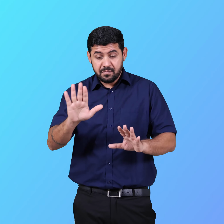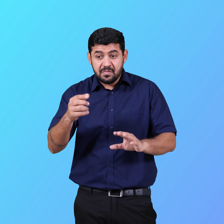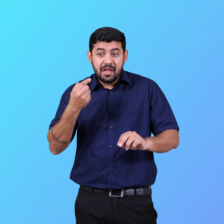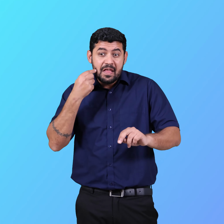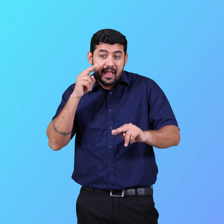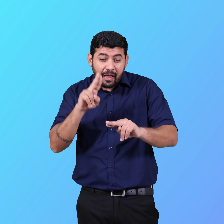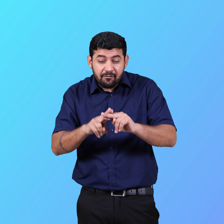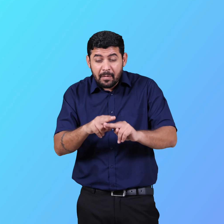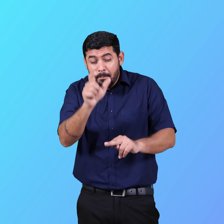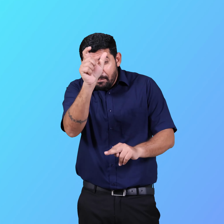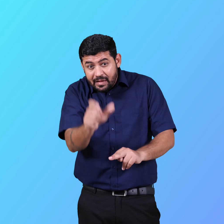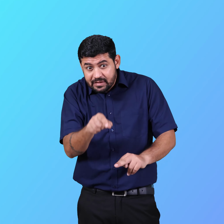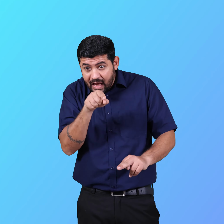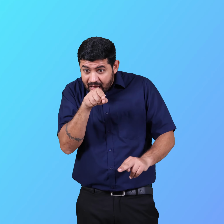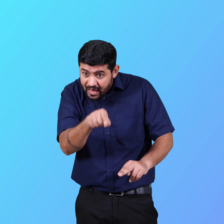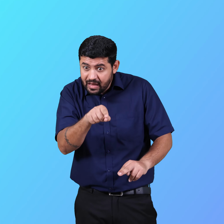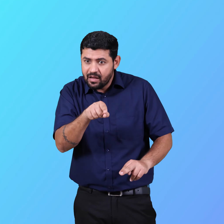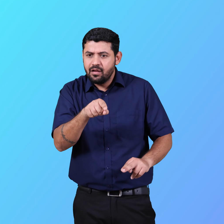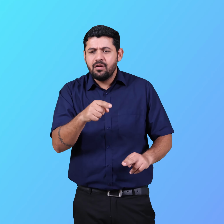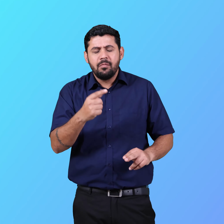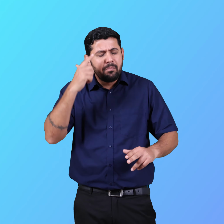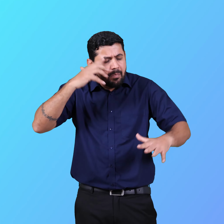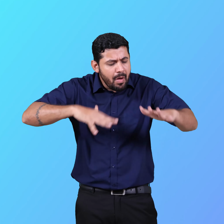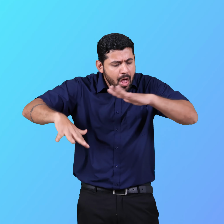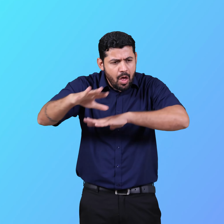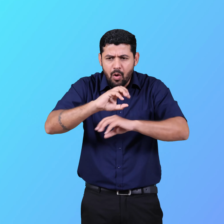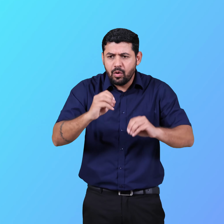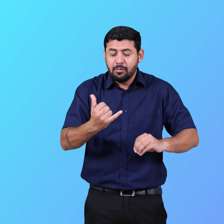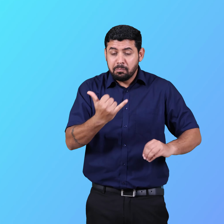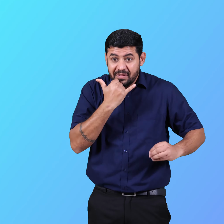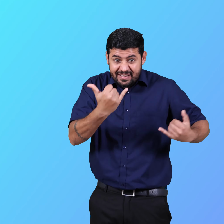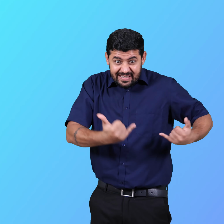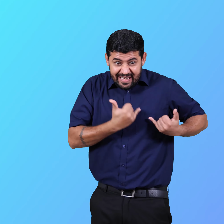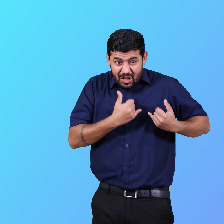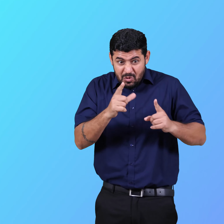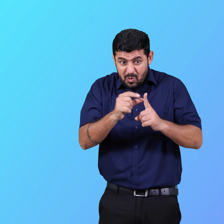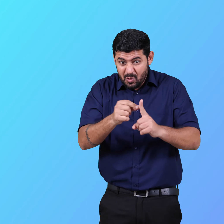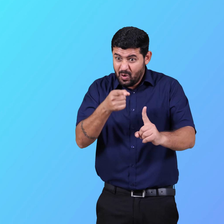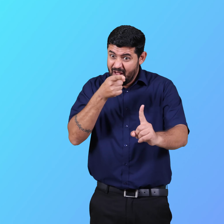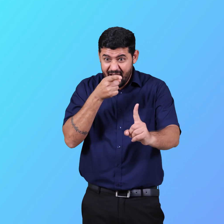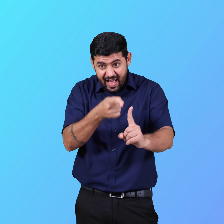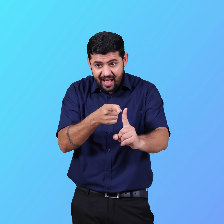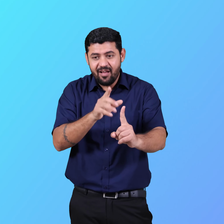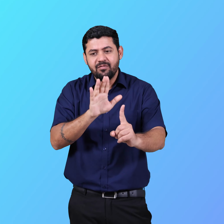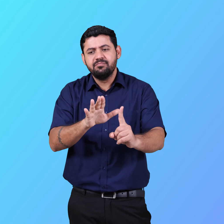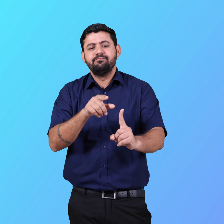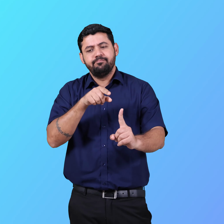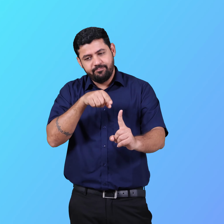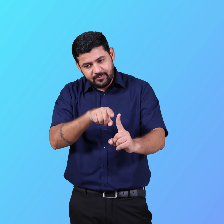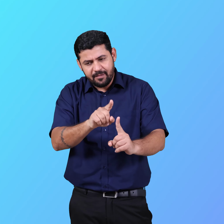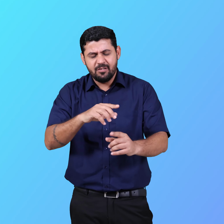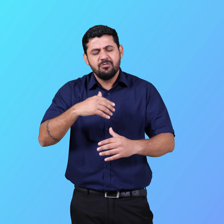and become guilty of doing something he said must not be done.